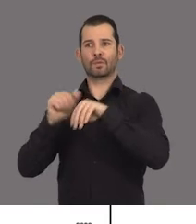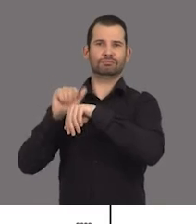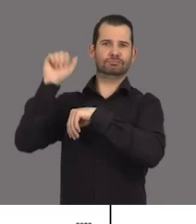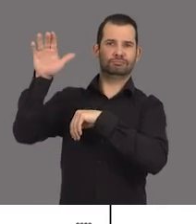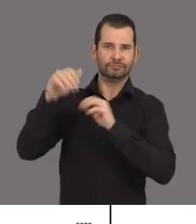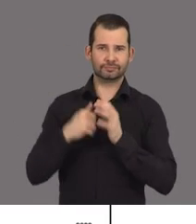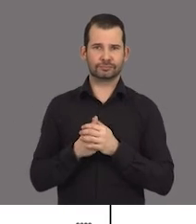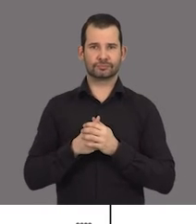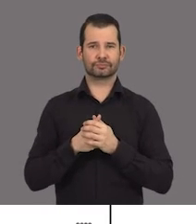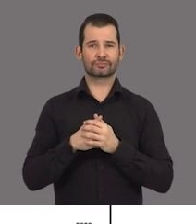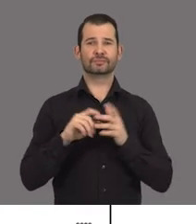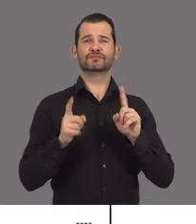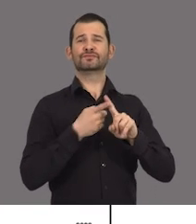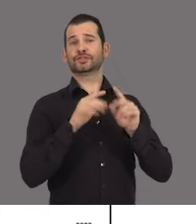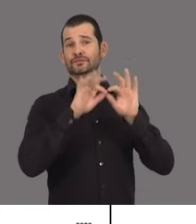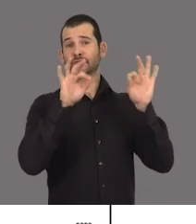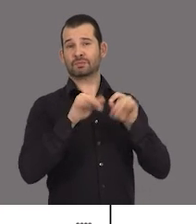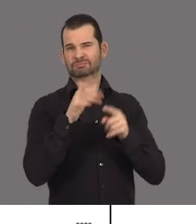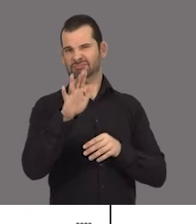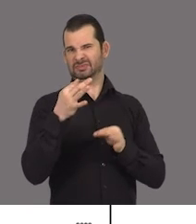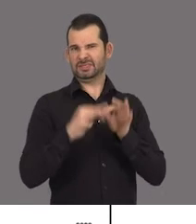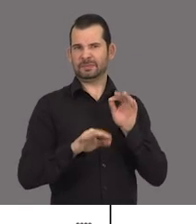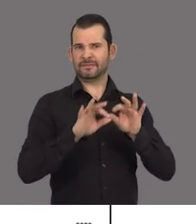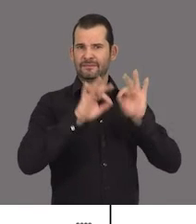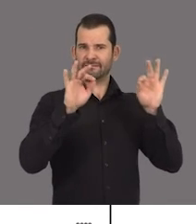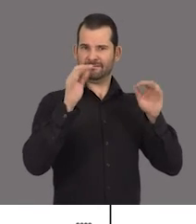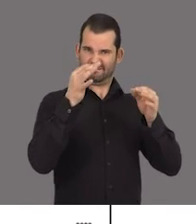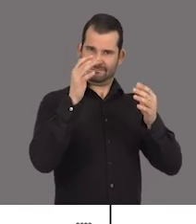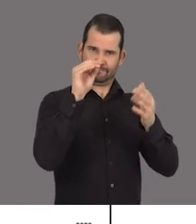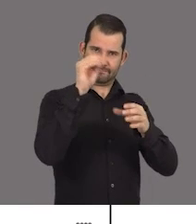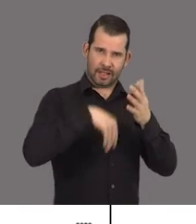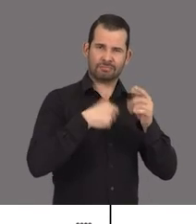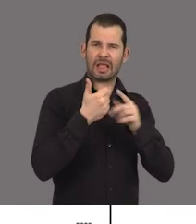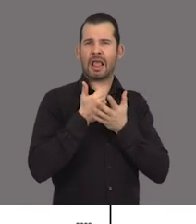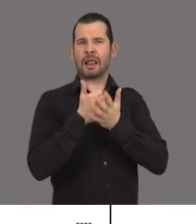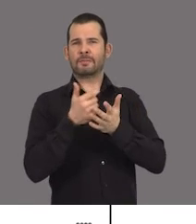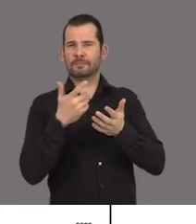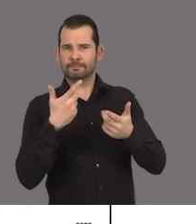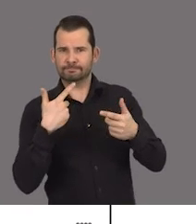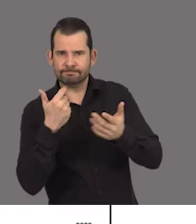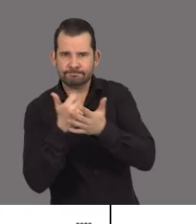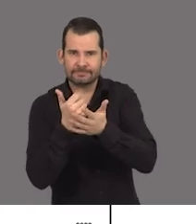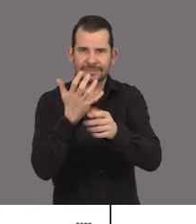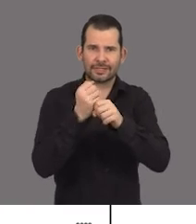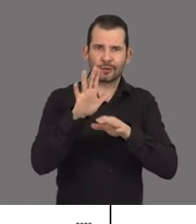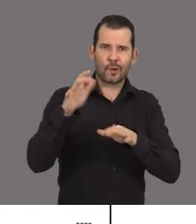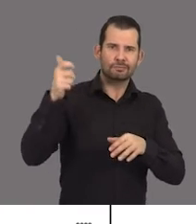The first form is the Simple File: Let us help you get your benefits! Credit and benefit short return.